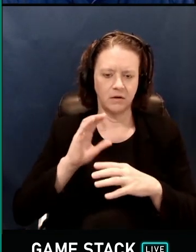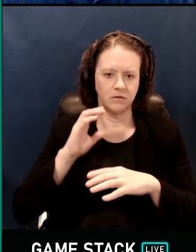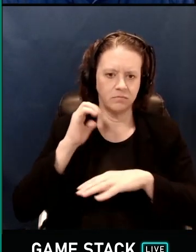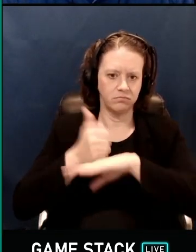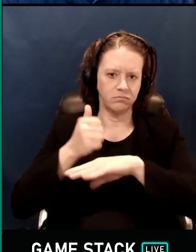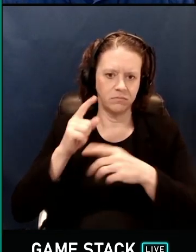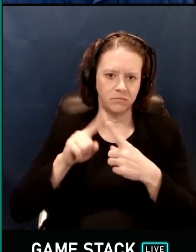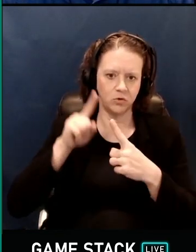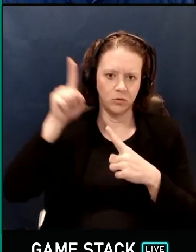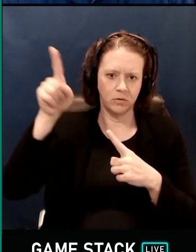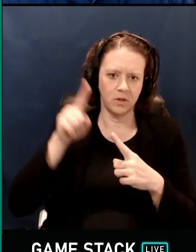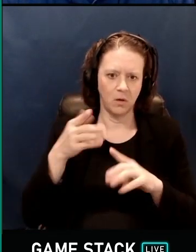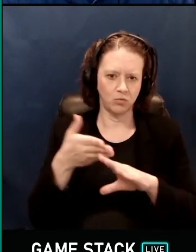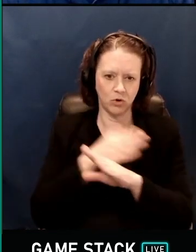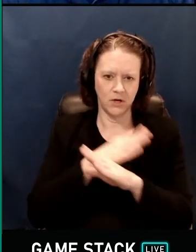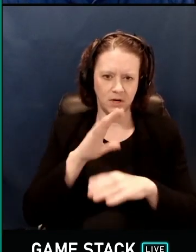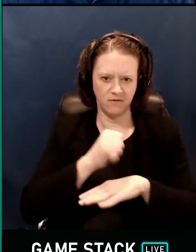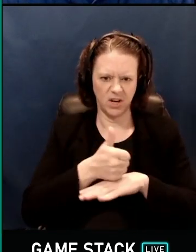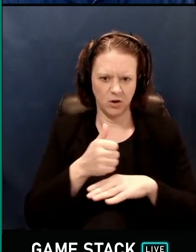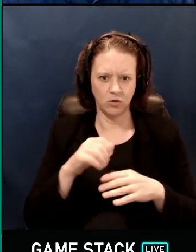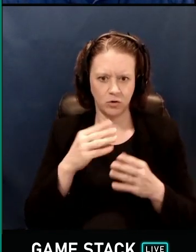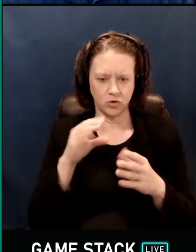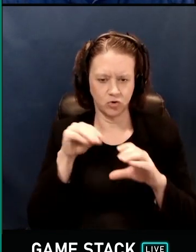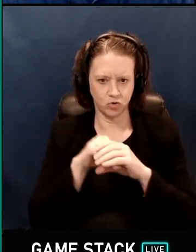then replaces it with a download URL.